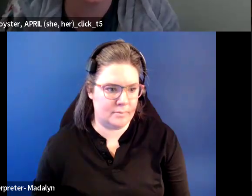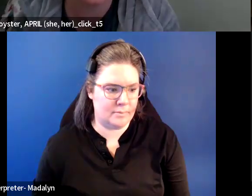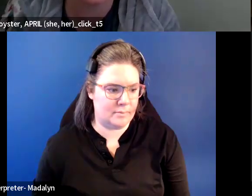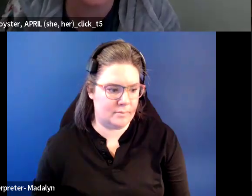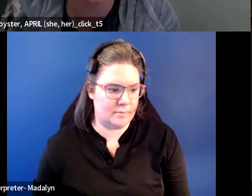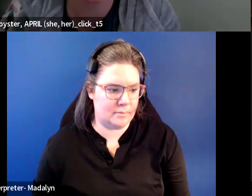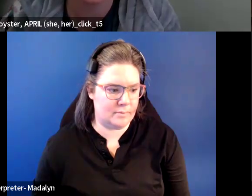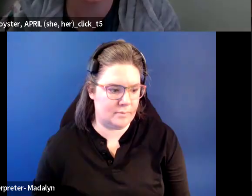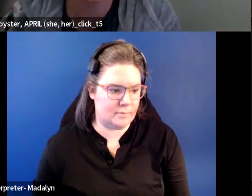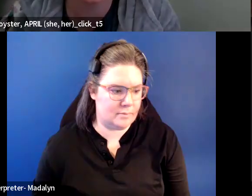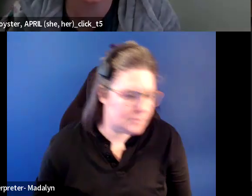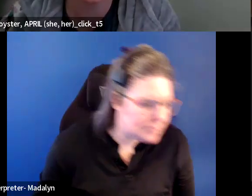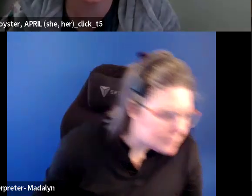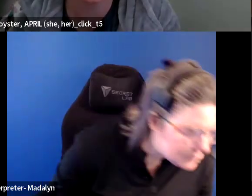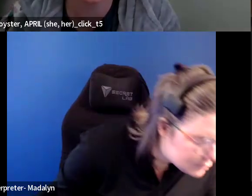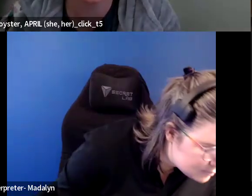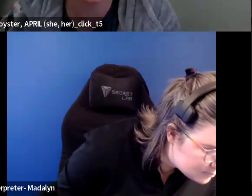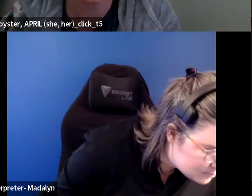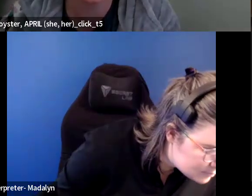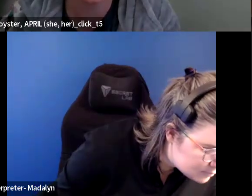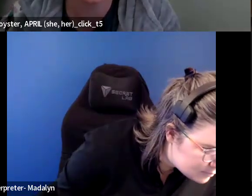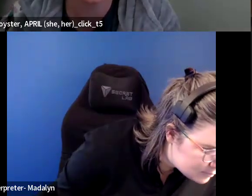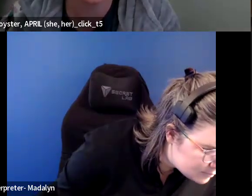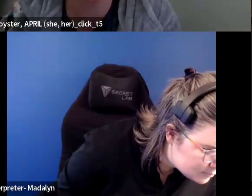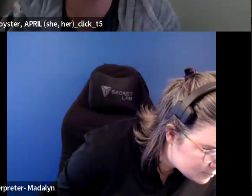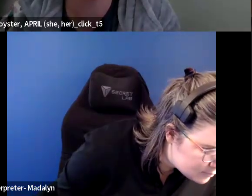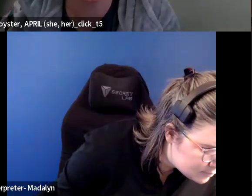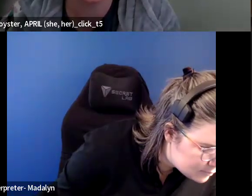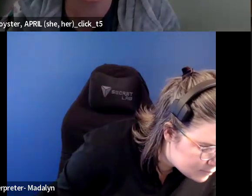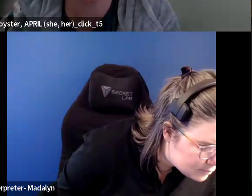We also had some other stuff which is not anybody else's issue, although in general